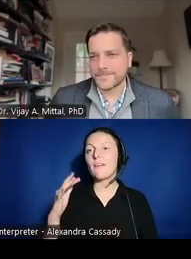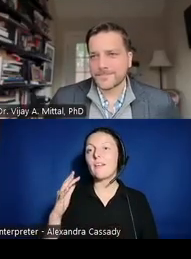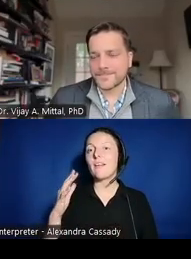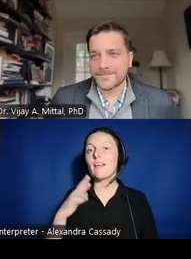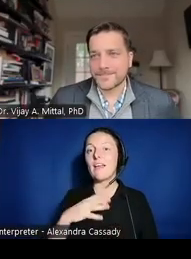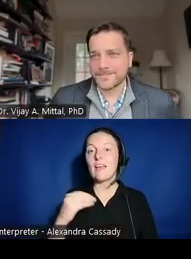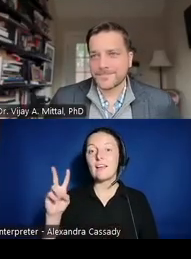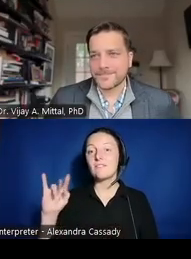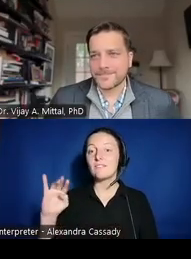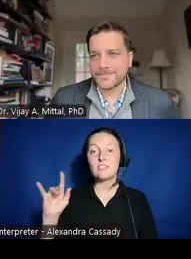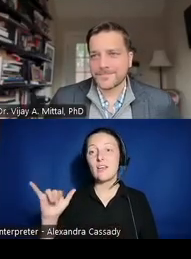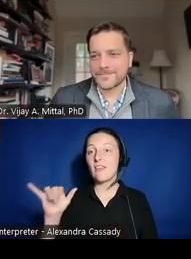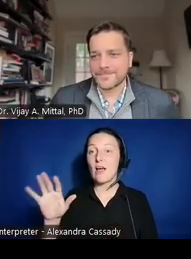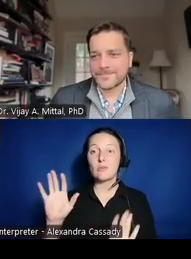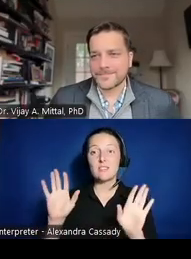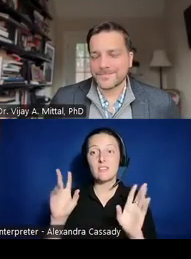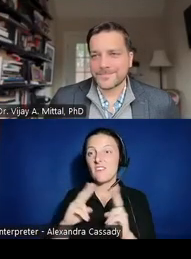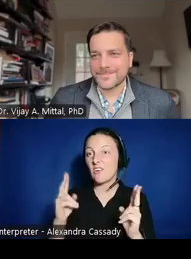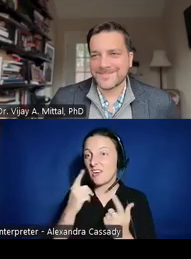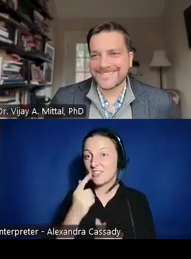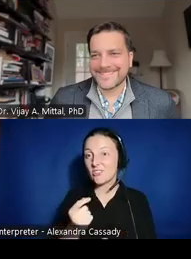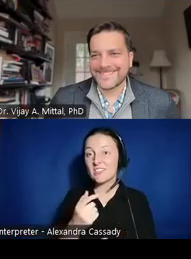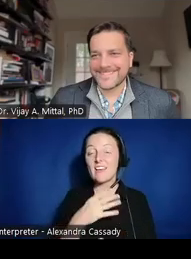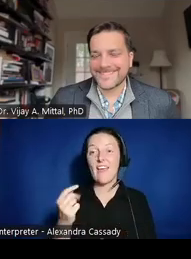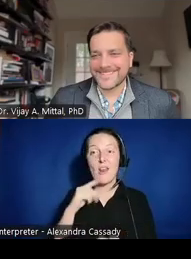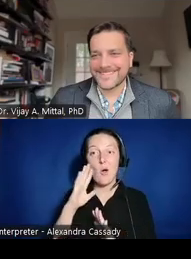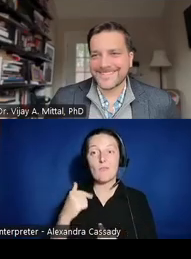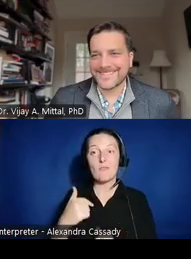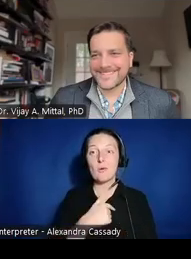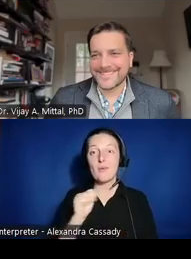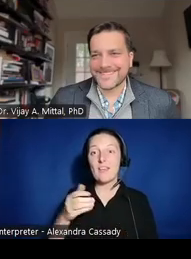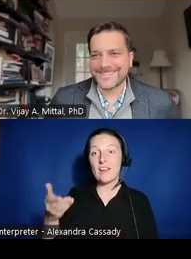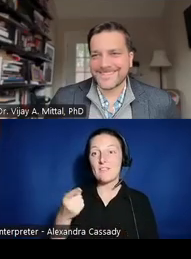that was really interesting and hopefully we can get you back here uh sometime in the future.